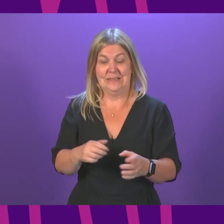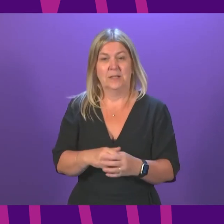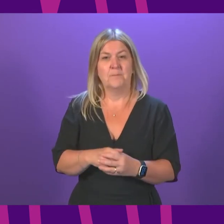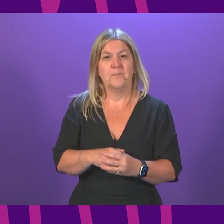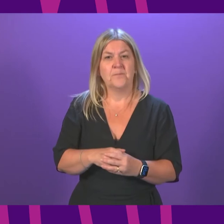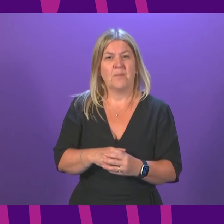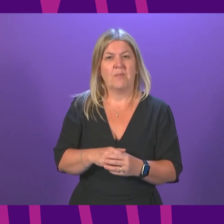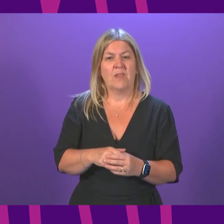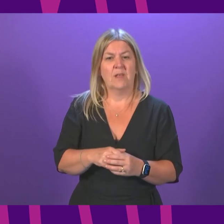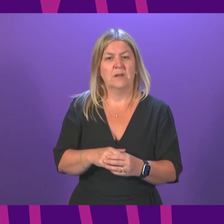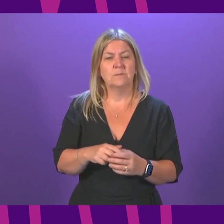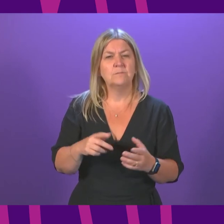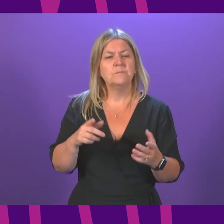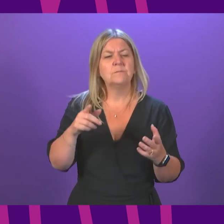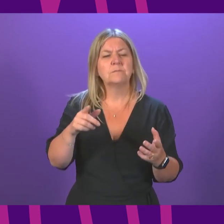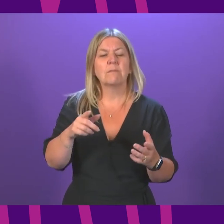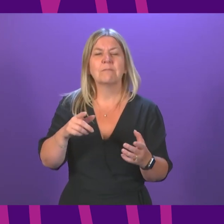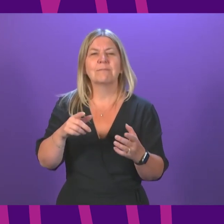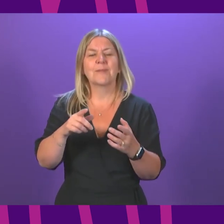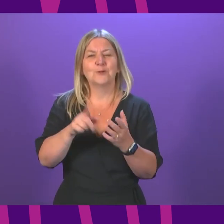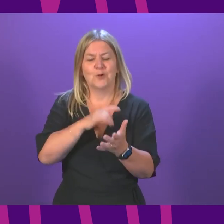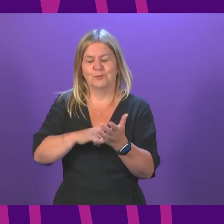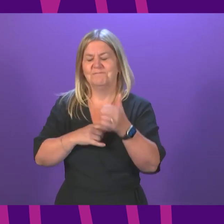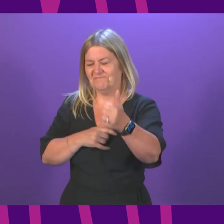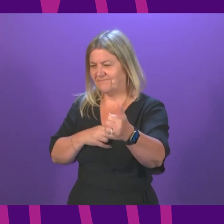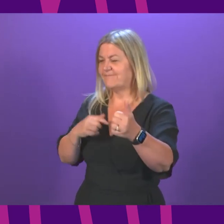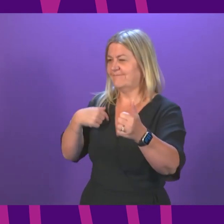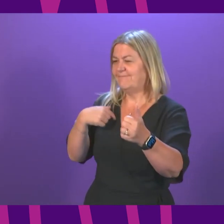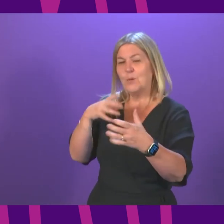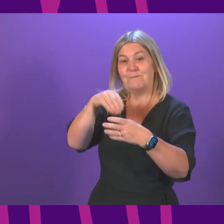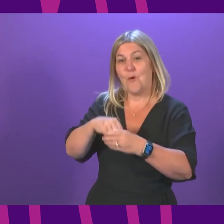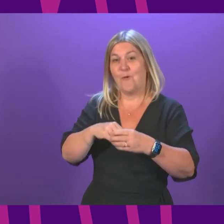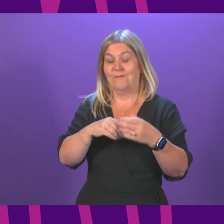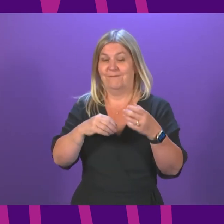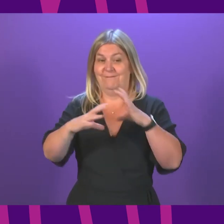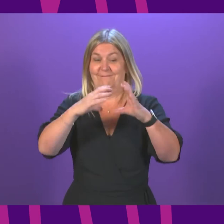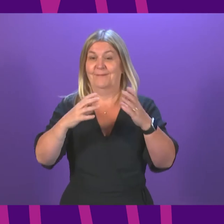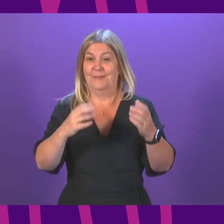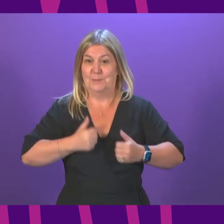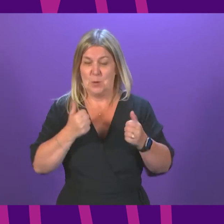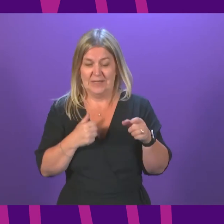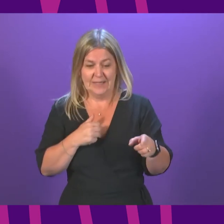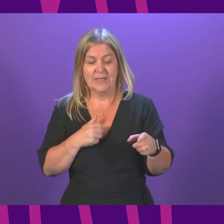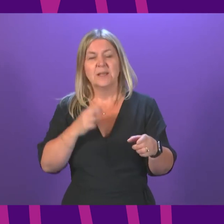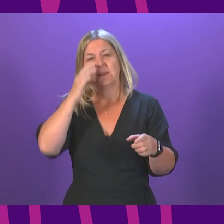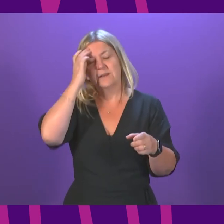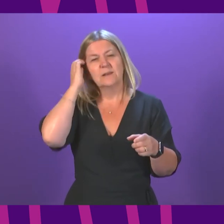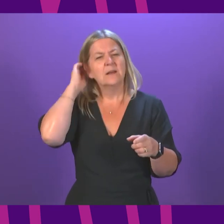As luck would have it, this morning, I was involved in a conversation with the two gentlemen